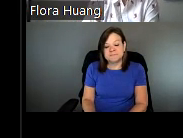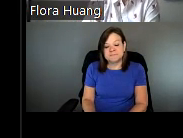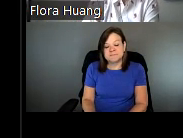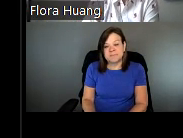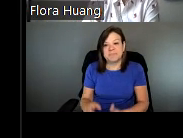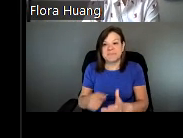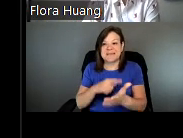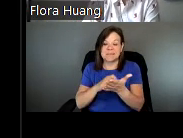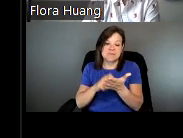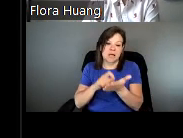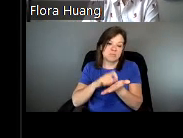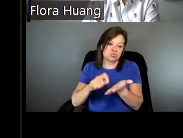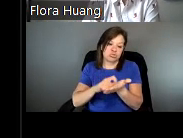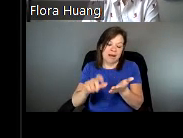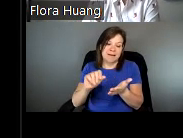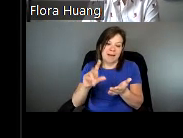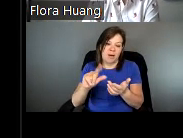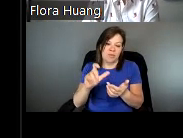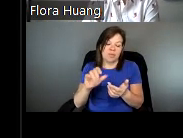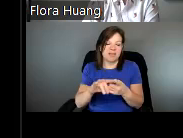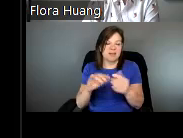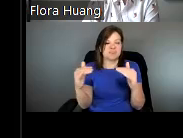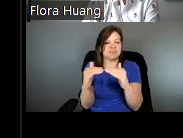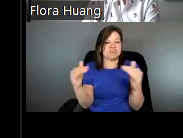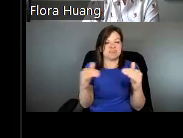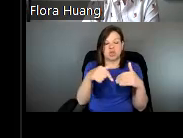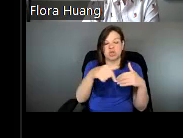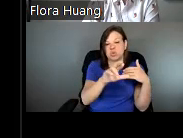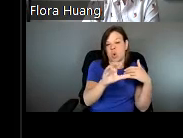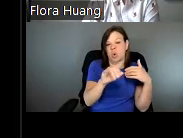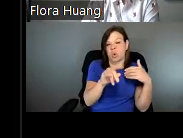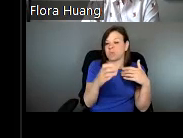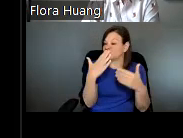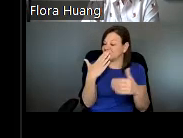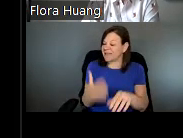can serve the same purpose, so thanks. Yeah.